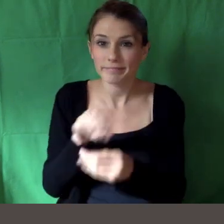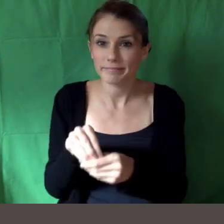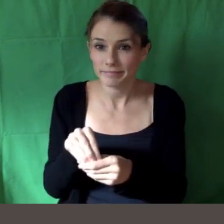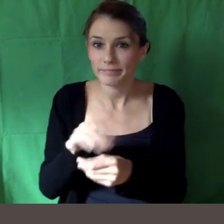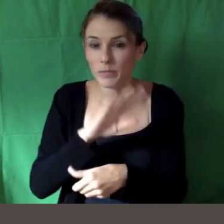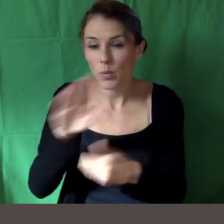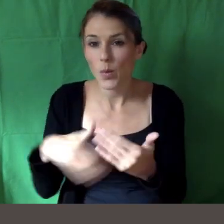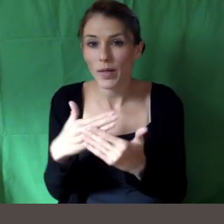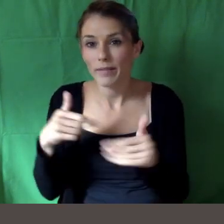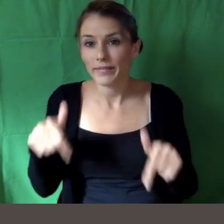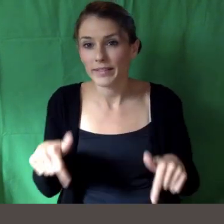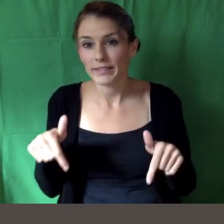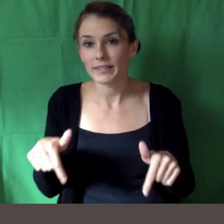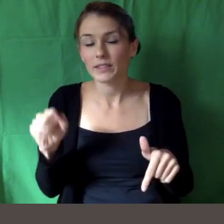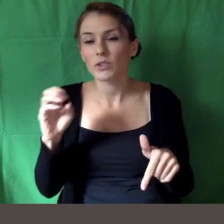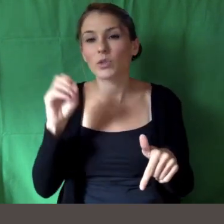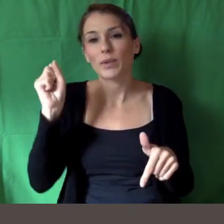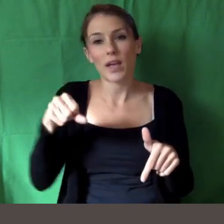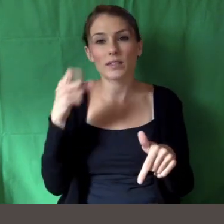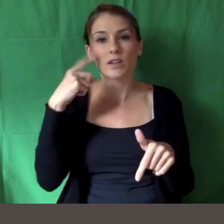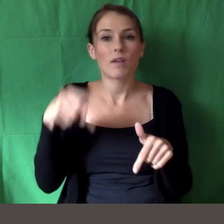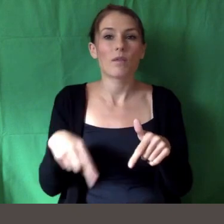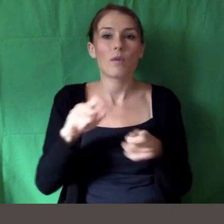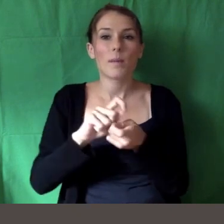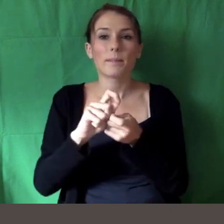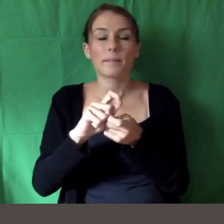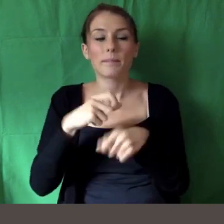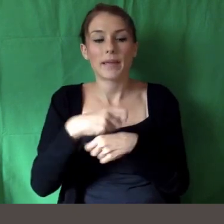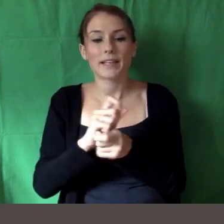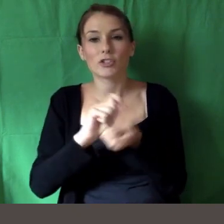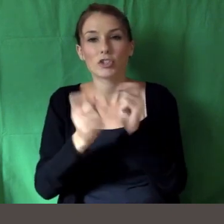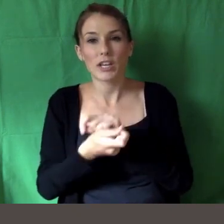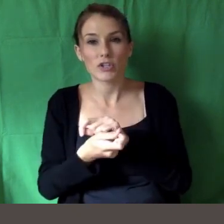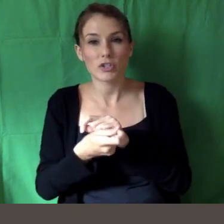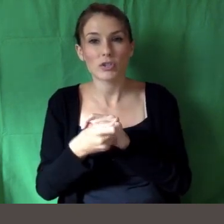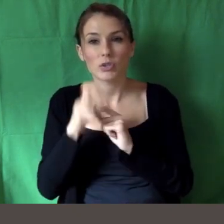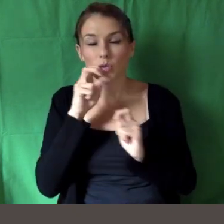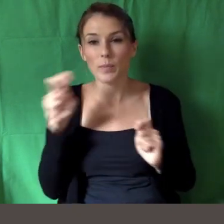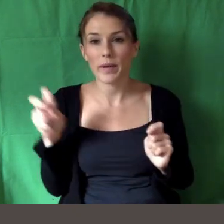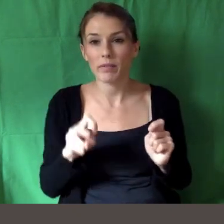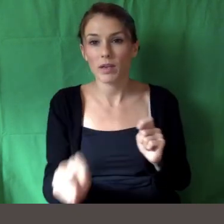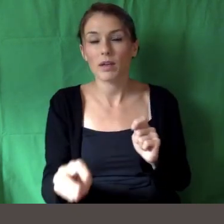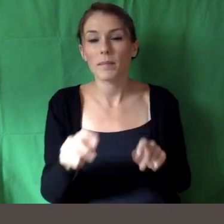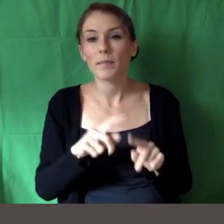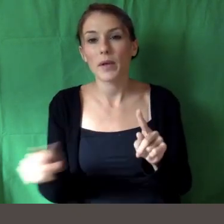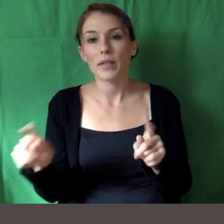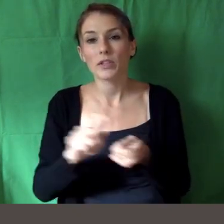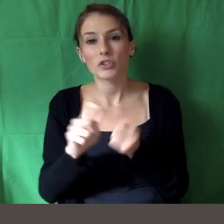So even though, yes, this is for making changes to Python, but these changes will